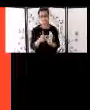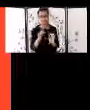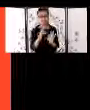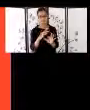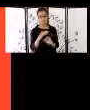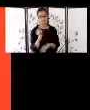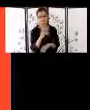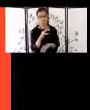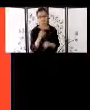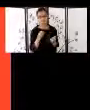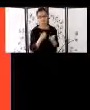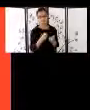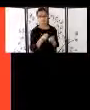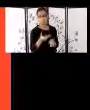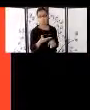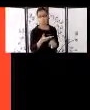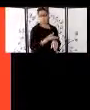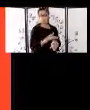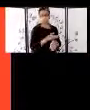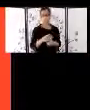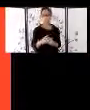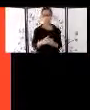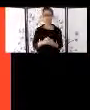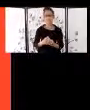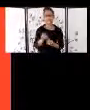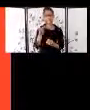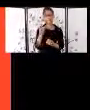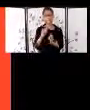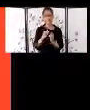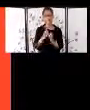to help you navigate how to approach your application and how assessors are going to